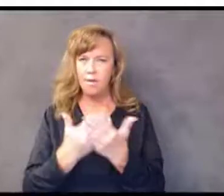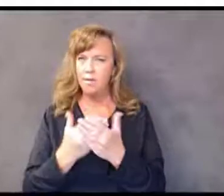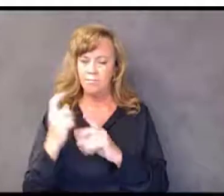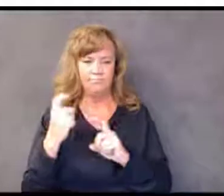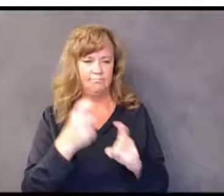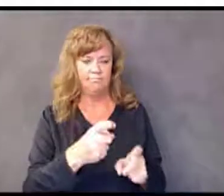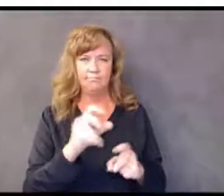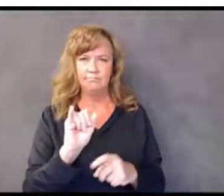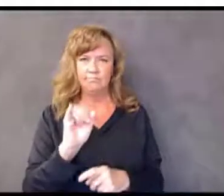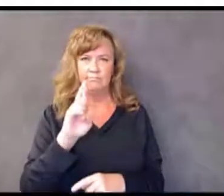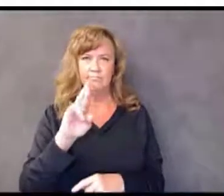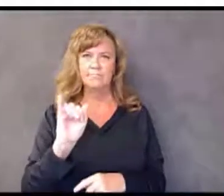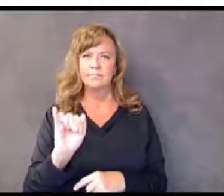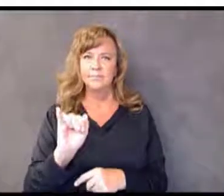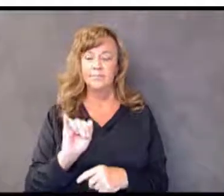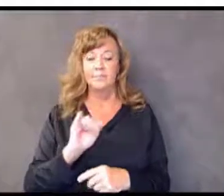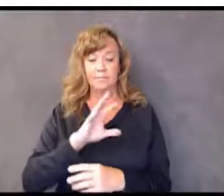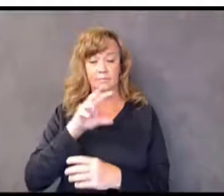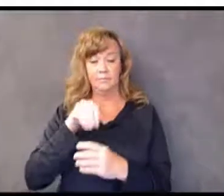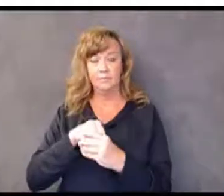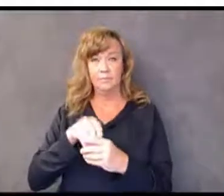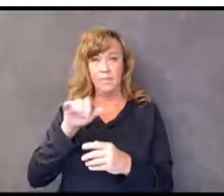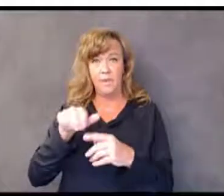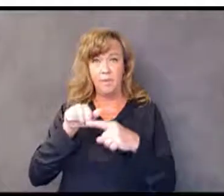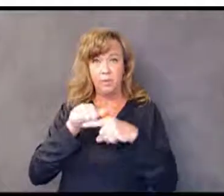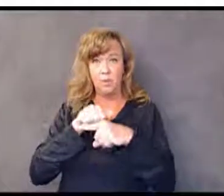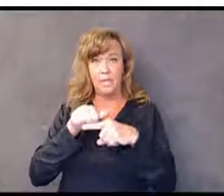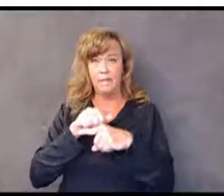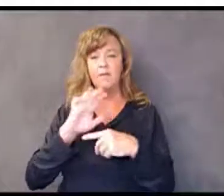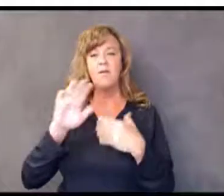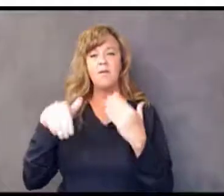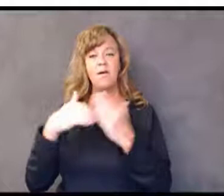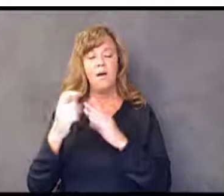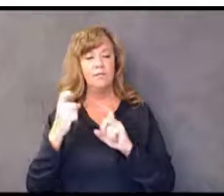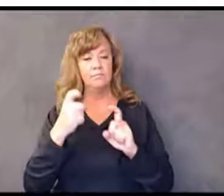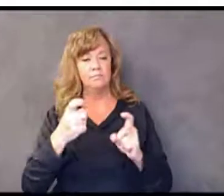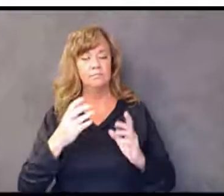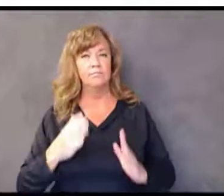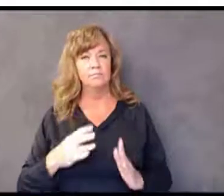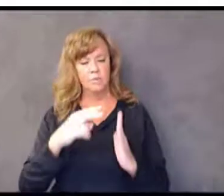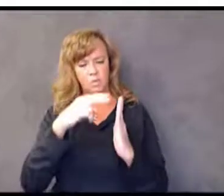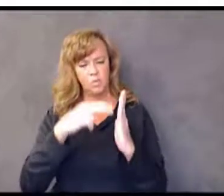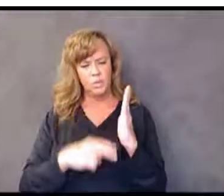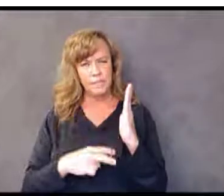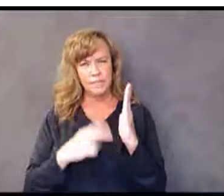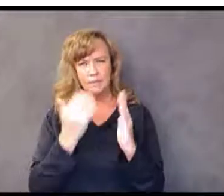As a component of annual training all proctors should read and be familiar with the IRI Test